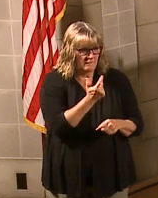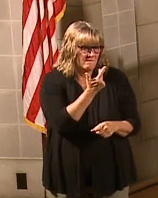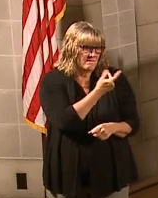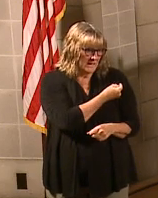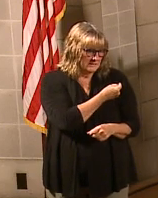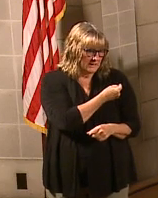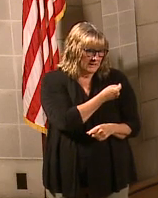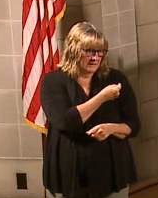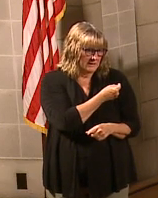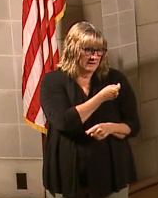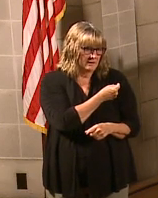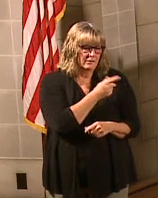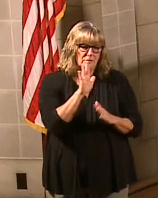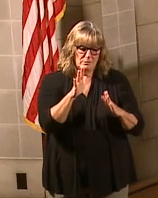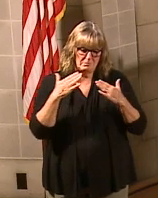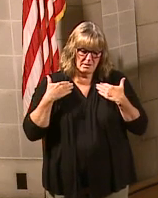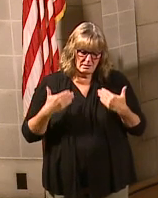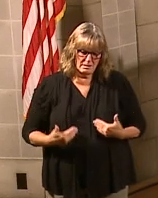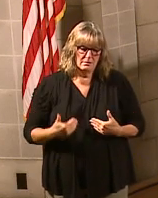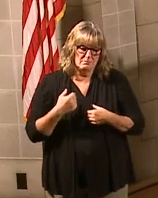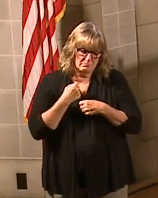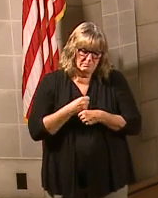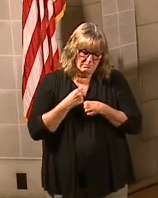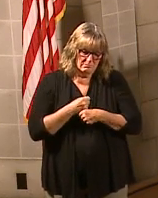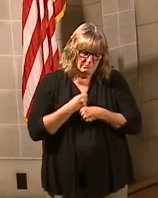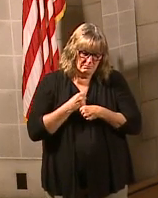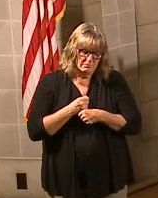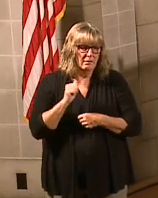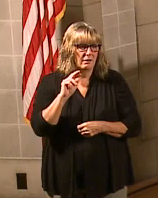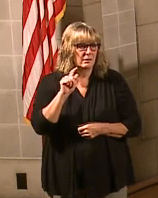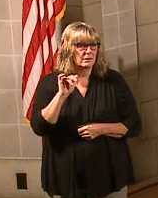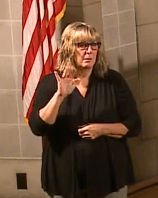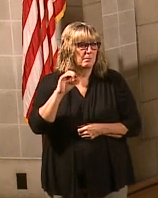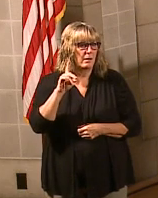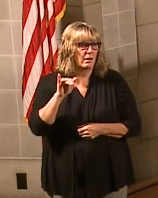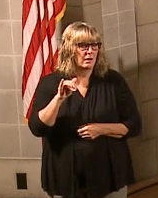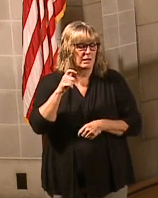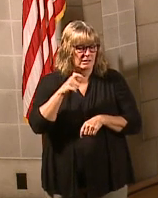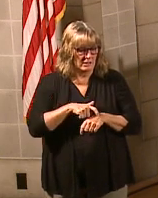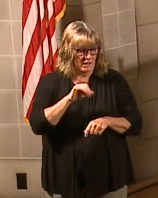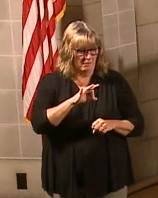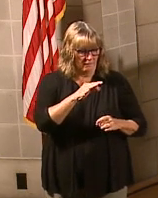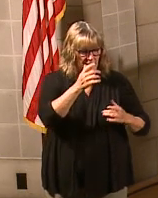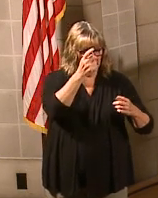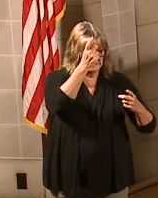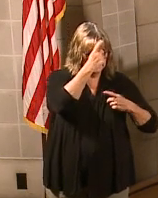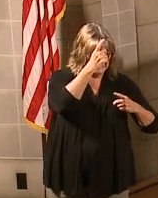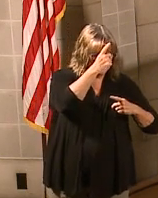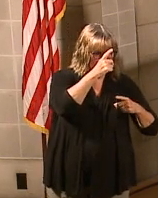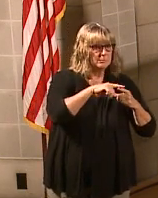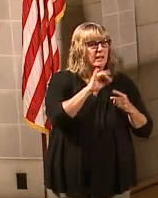GOOD FOR ONLY A SHORT PERIOD OF